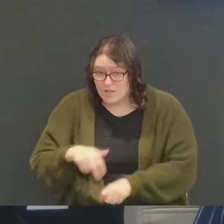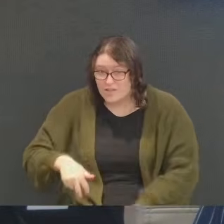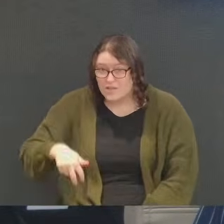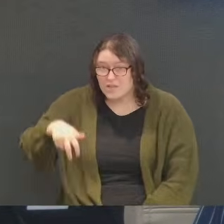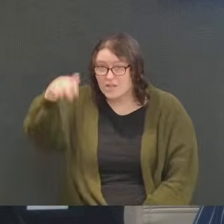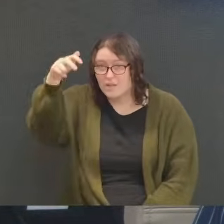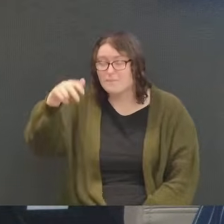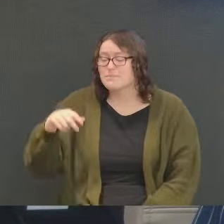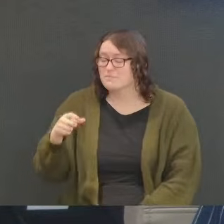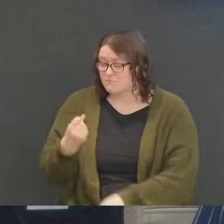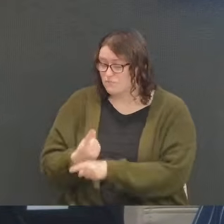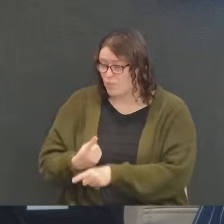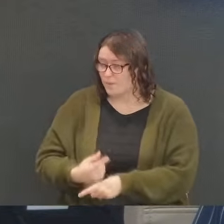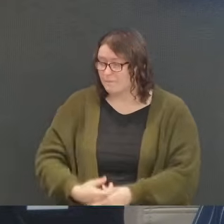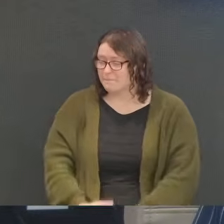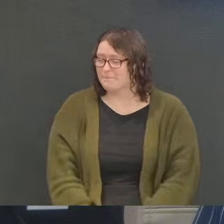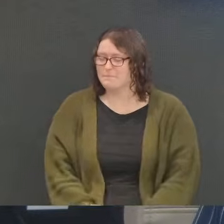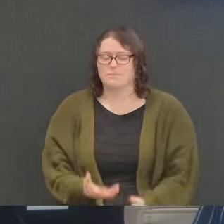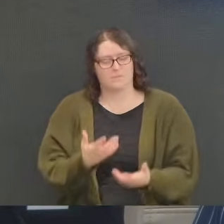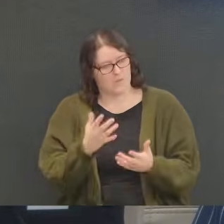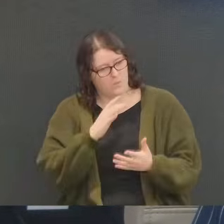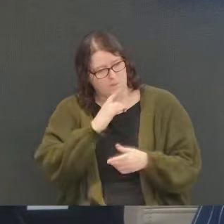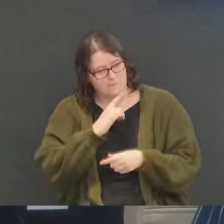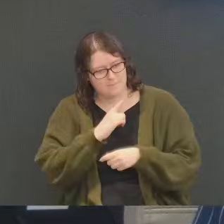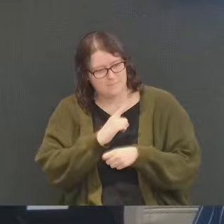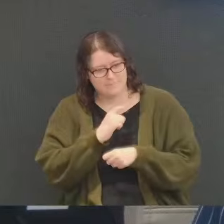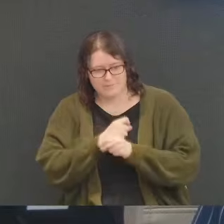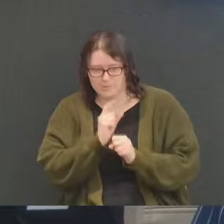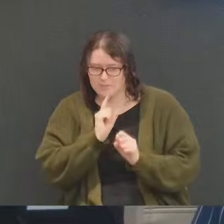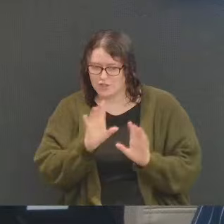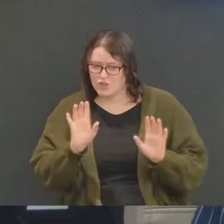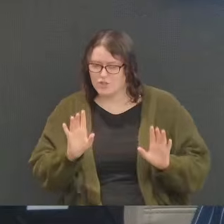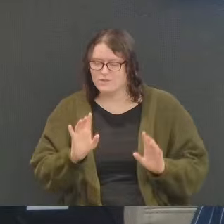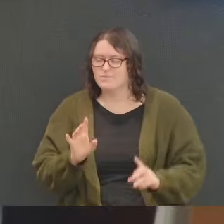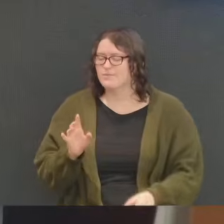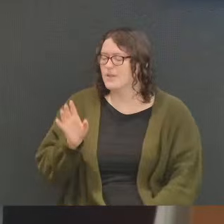is correct. Okay. Just wanted to make sure that and Commissioner, I will say there are other,